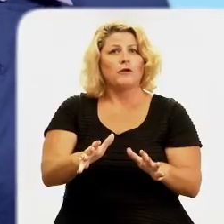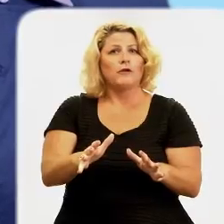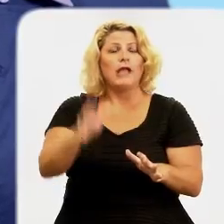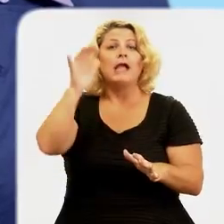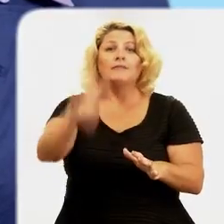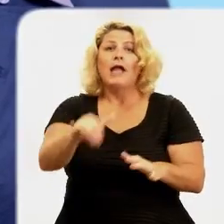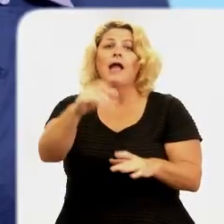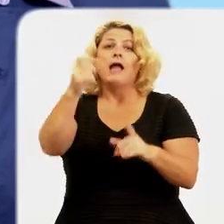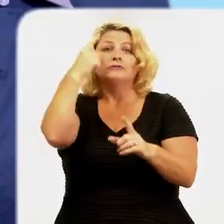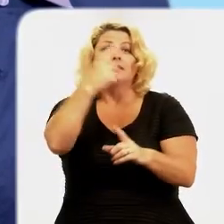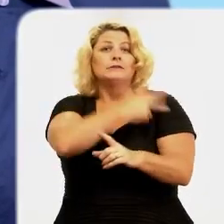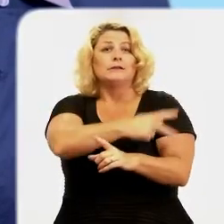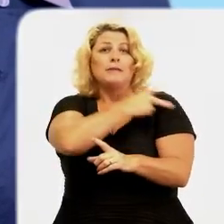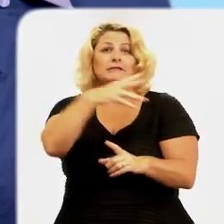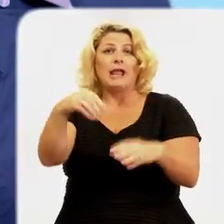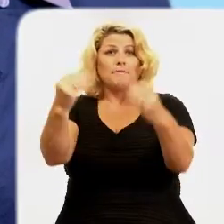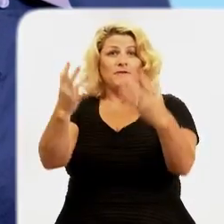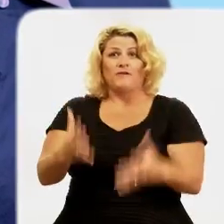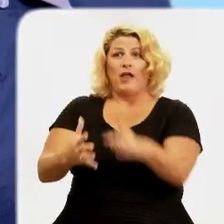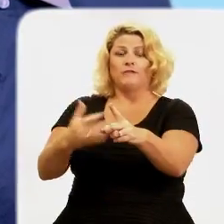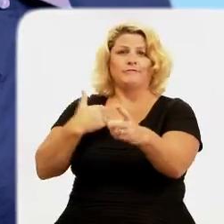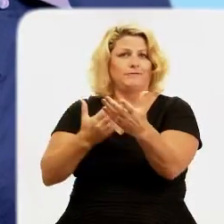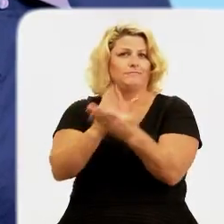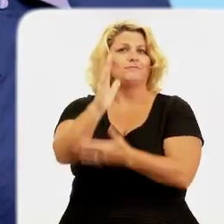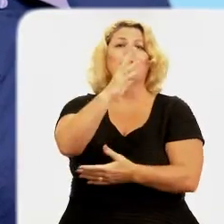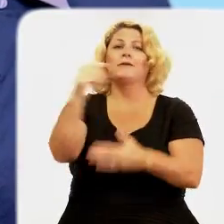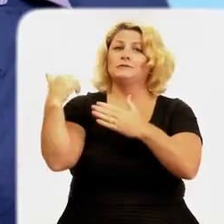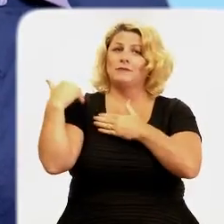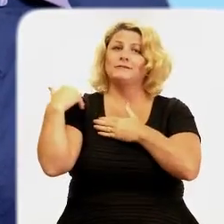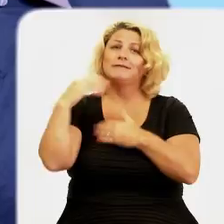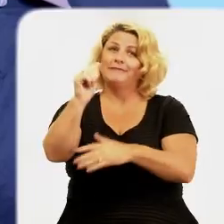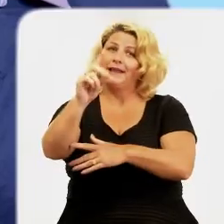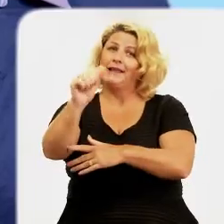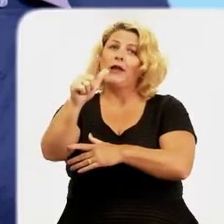Remember, both patients and providers have rights and responsibilities under the ADA law.